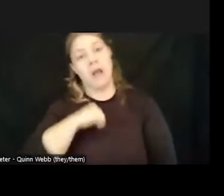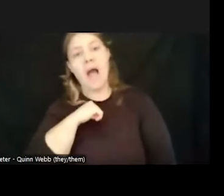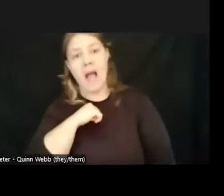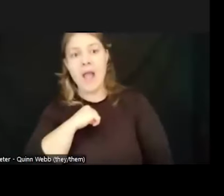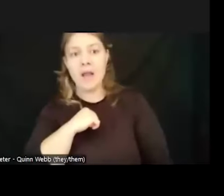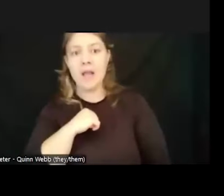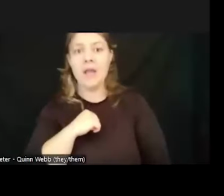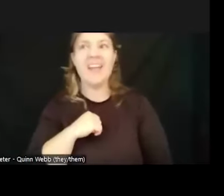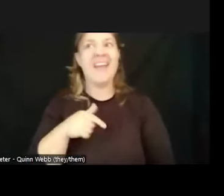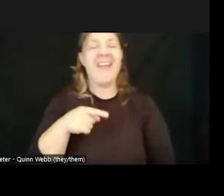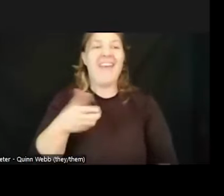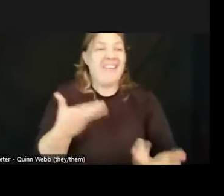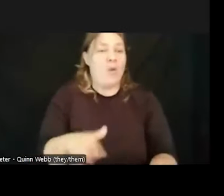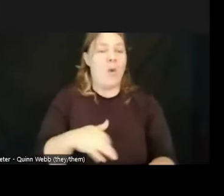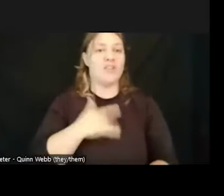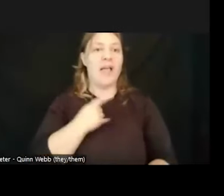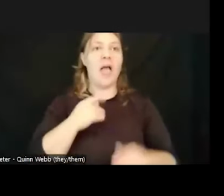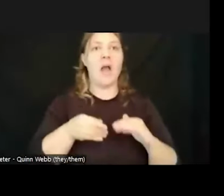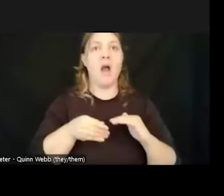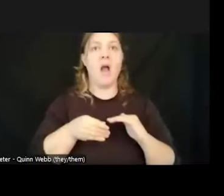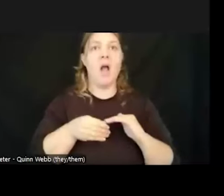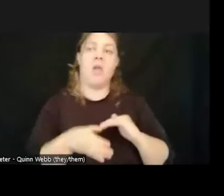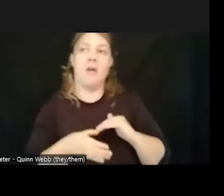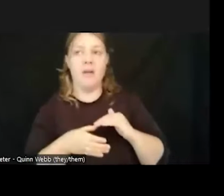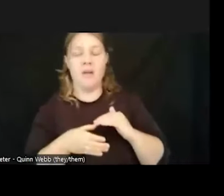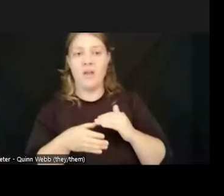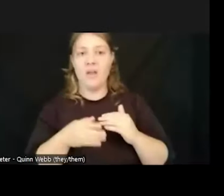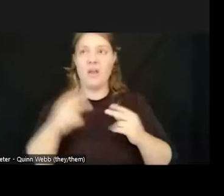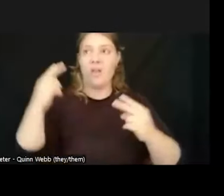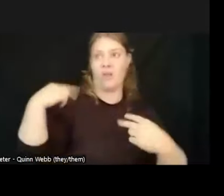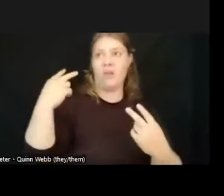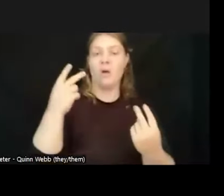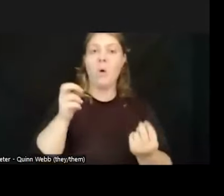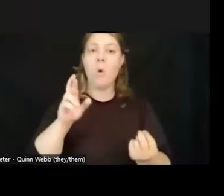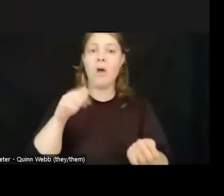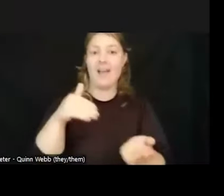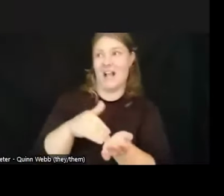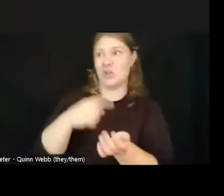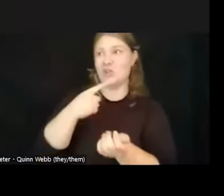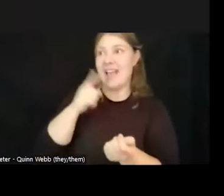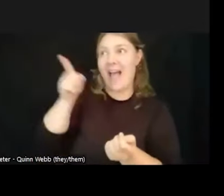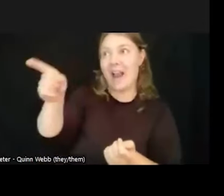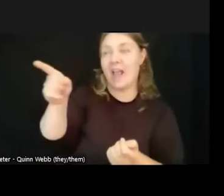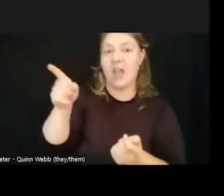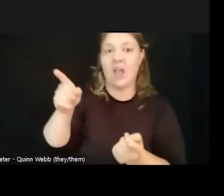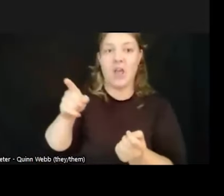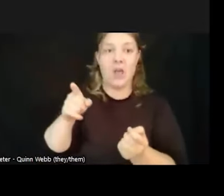like he was less than or that because the doctor said the thing or whatever it was over and over